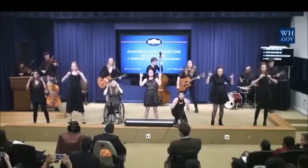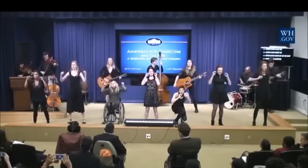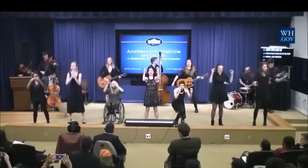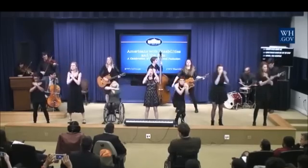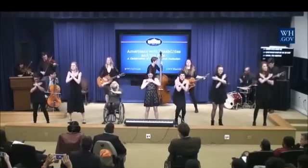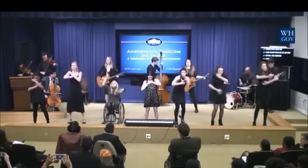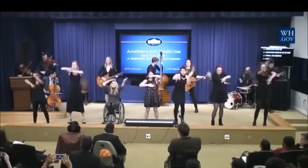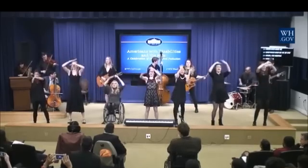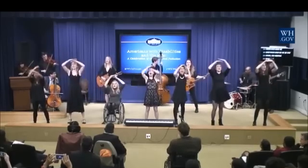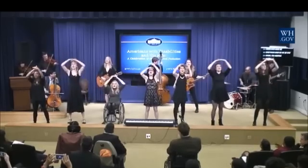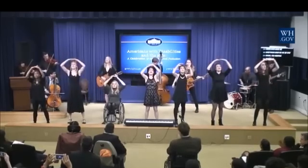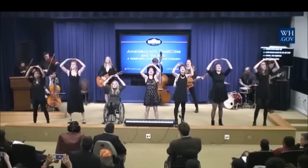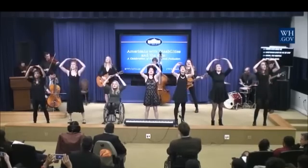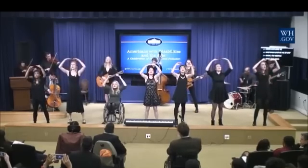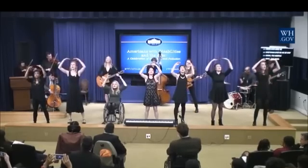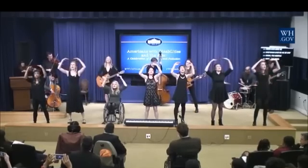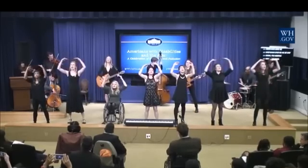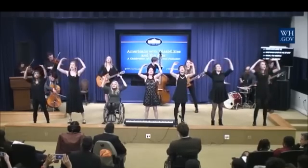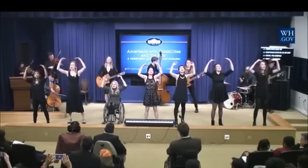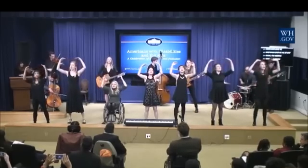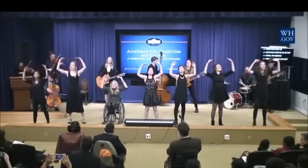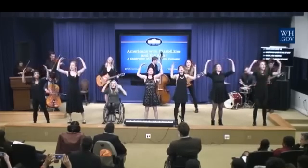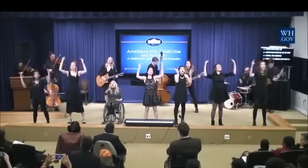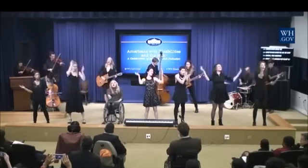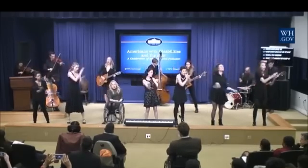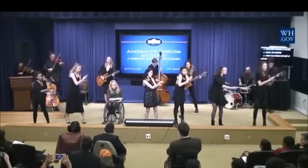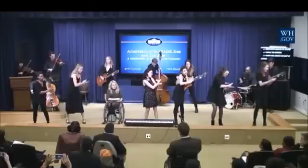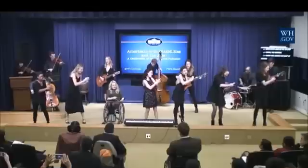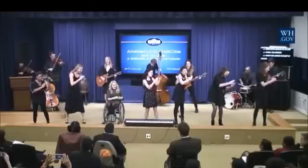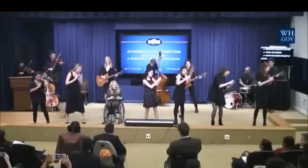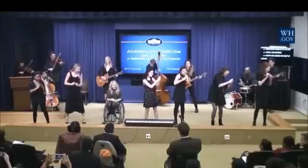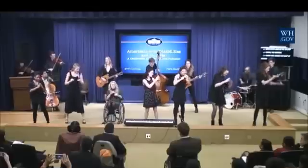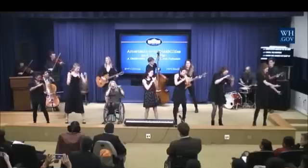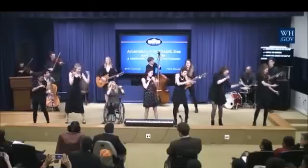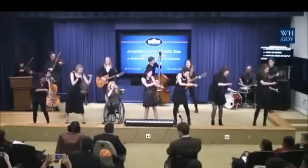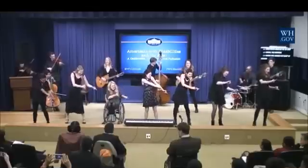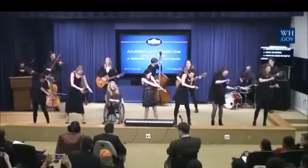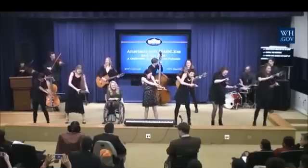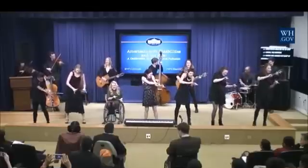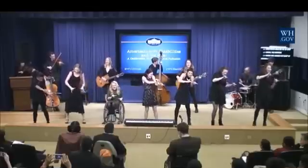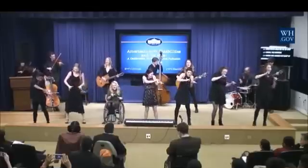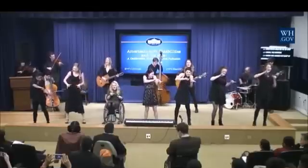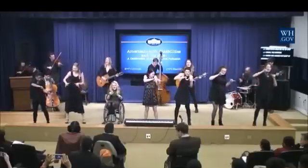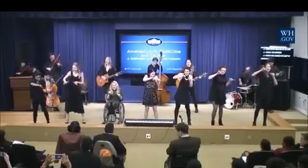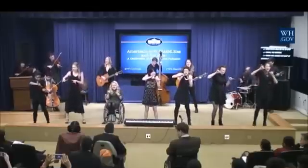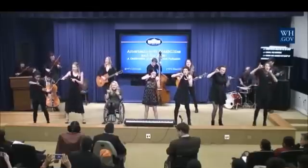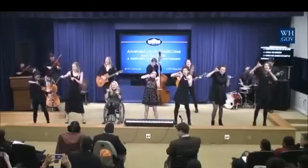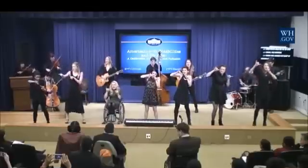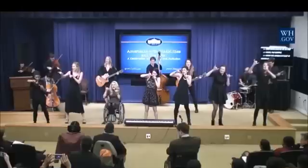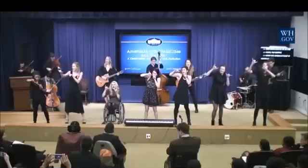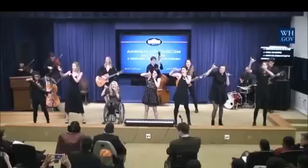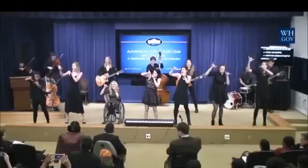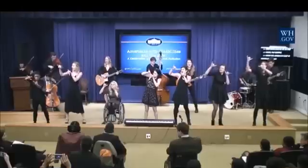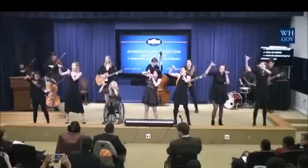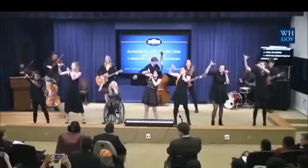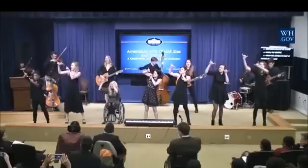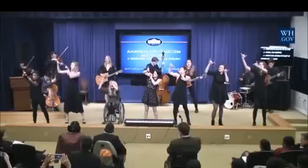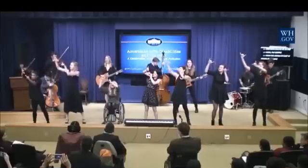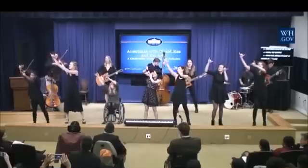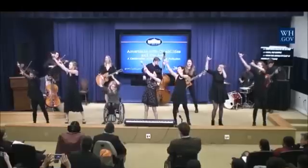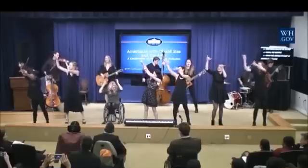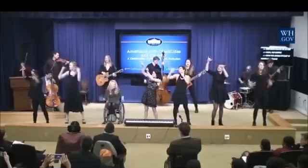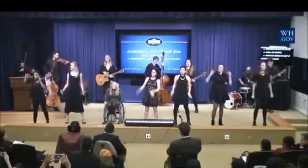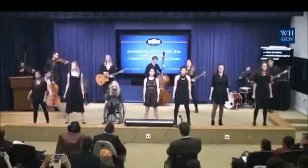No sleep in Heaven or Bethlehem